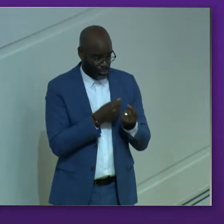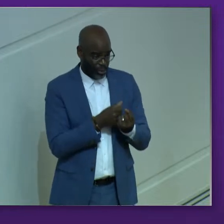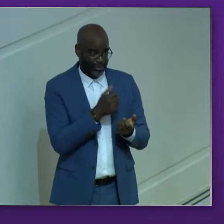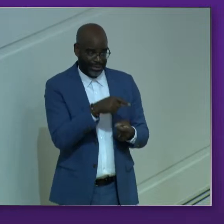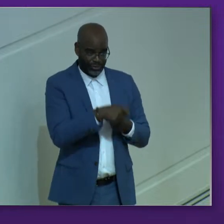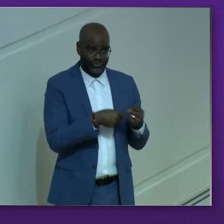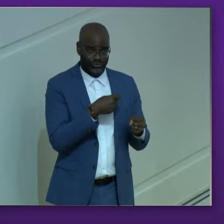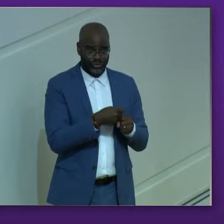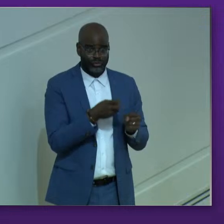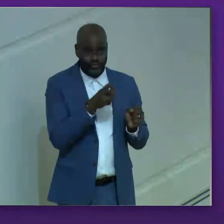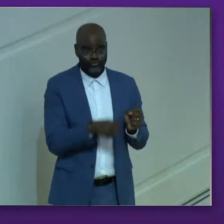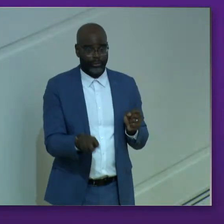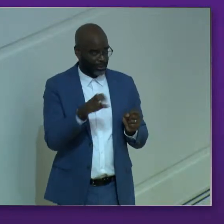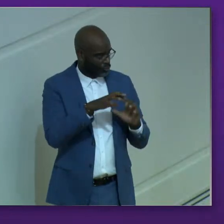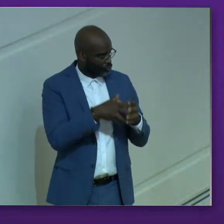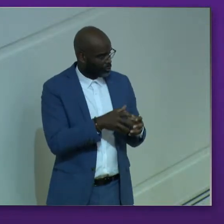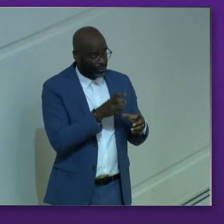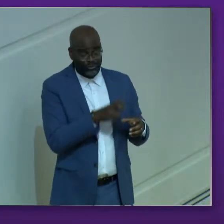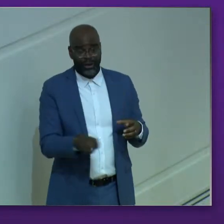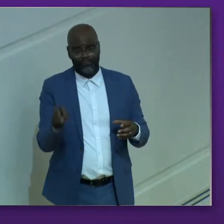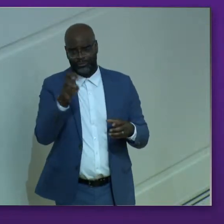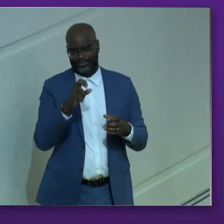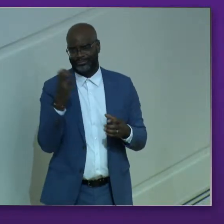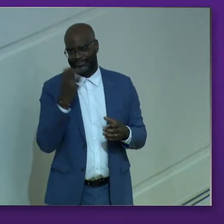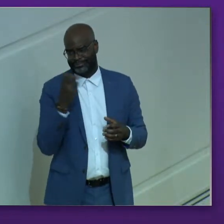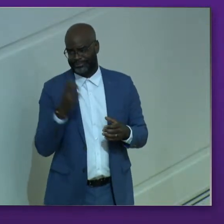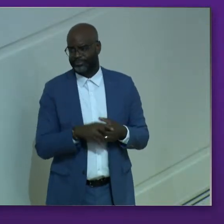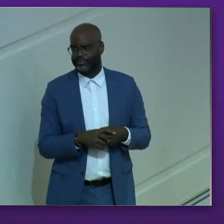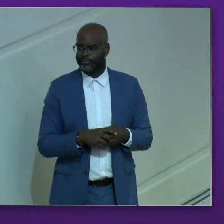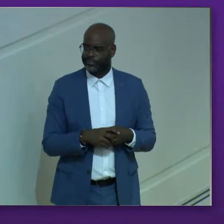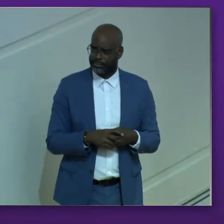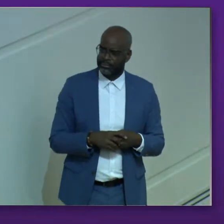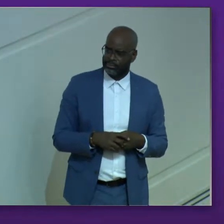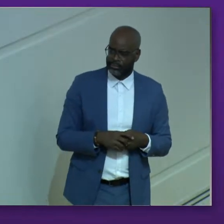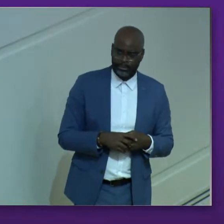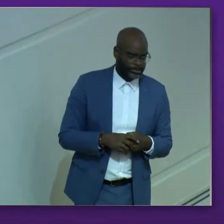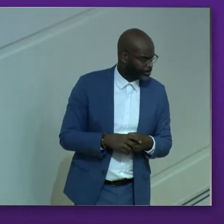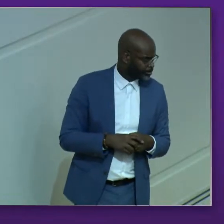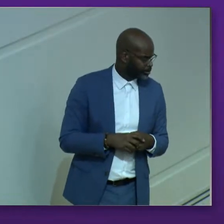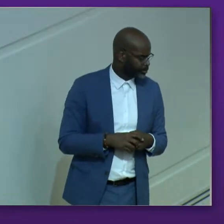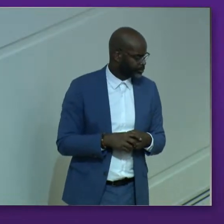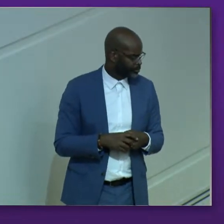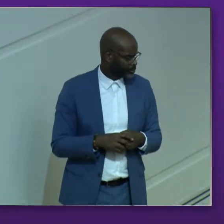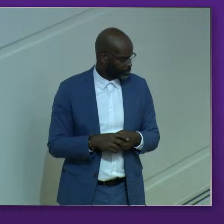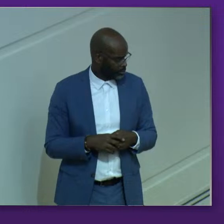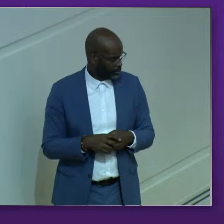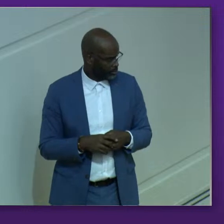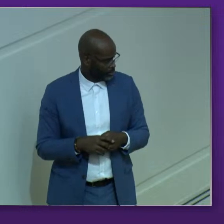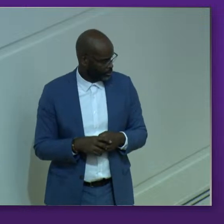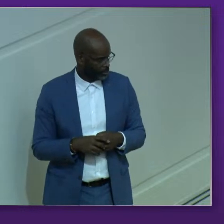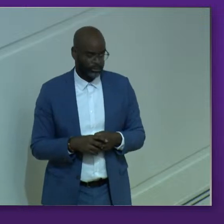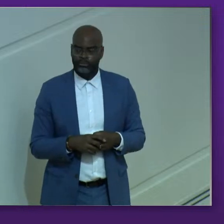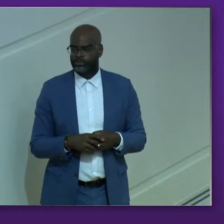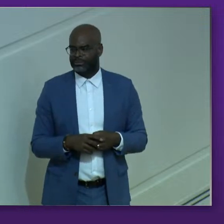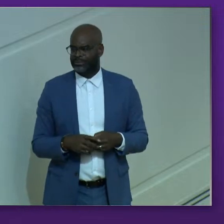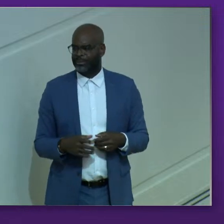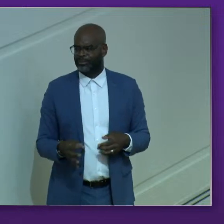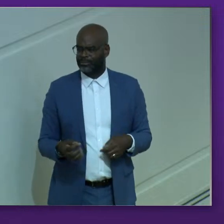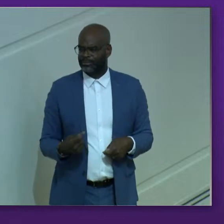GOAL OF 2500 HOURS TOWARDS THE COST OF THE TRIP I THINK EVEN MORE INSPIRING PERHAPS IS THAT THERE WAS A STUDENT WHO